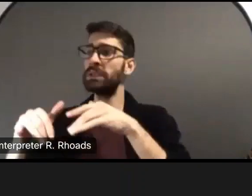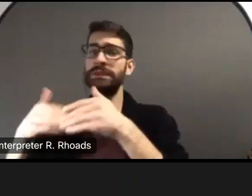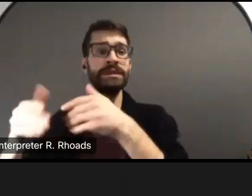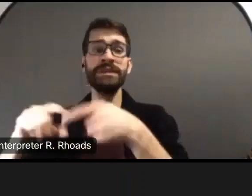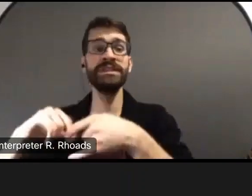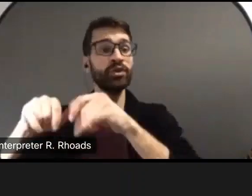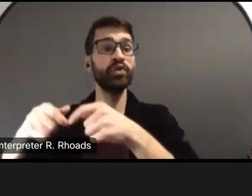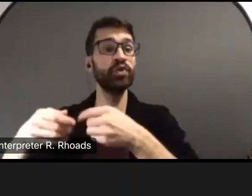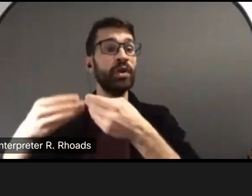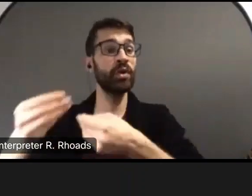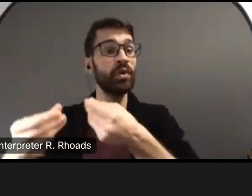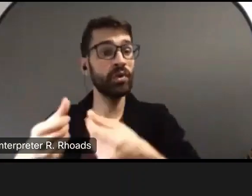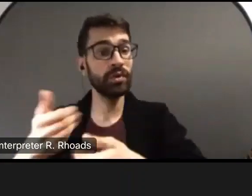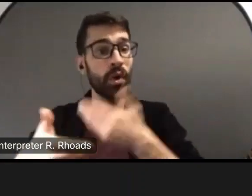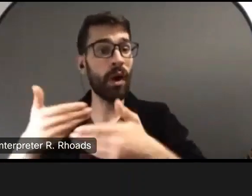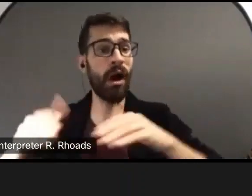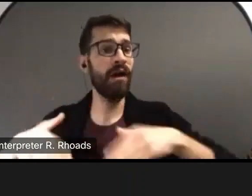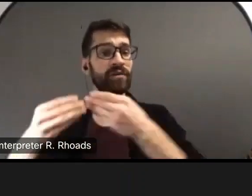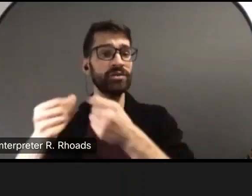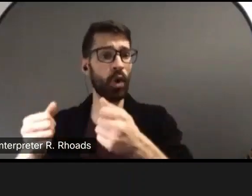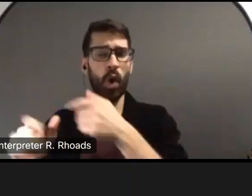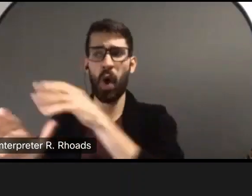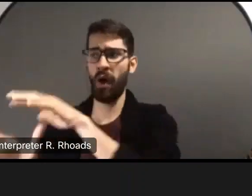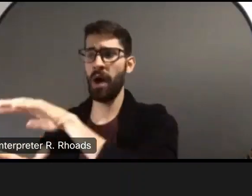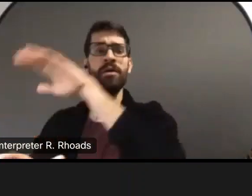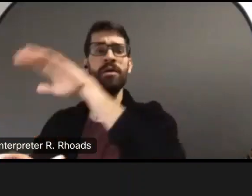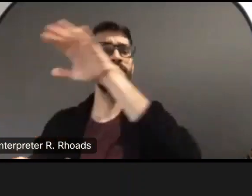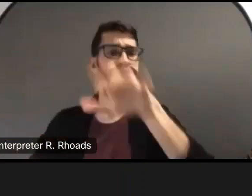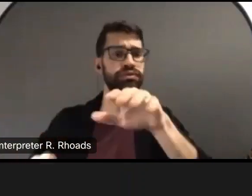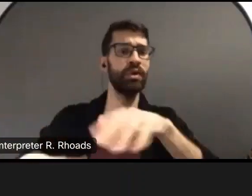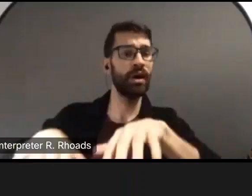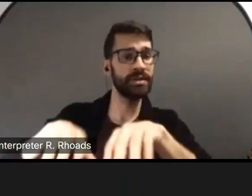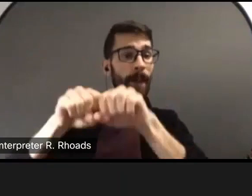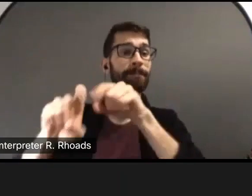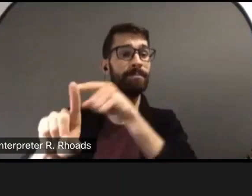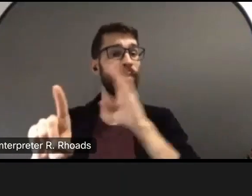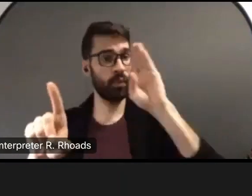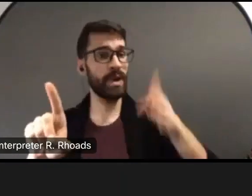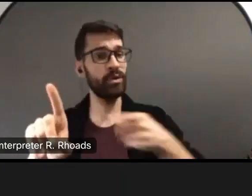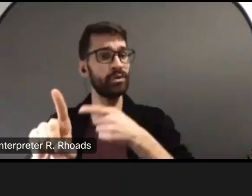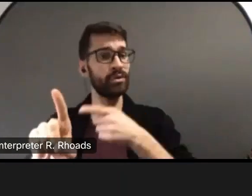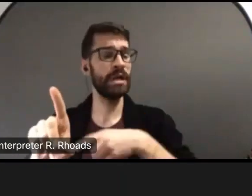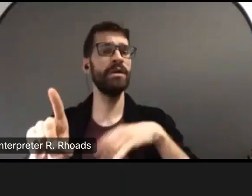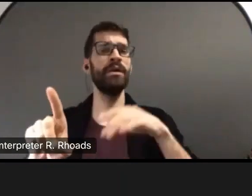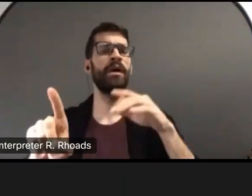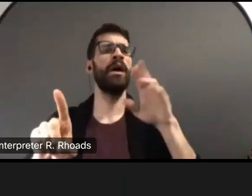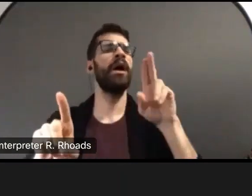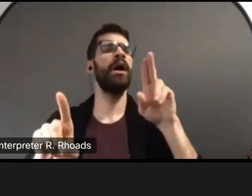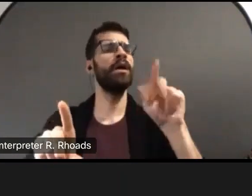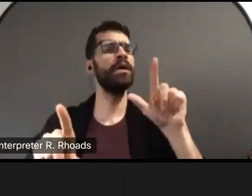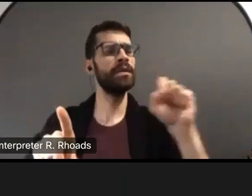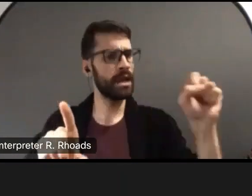new Commission unless the new Commission has a public meeting and decides to take